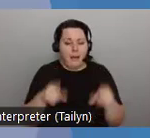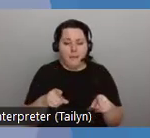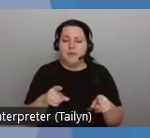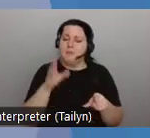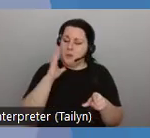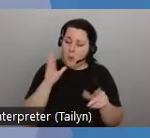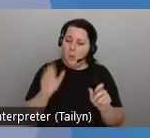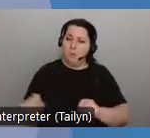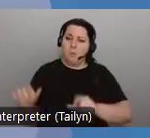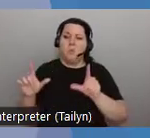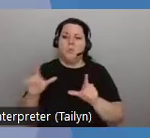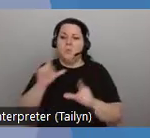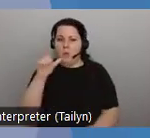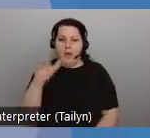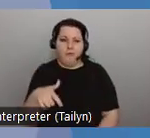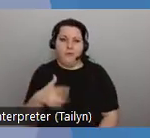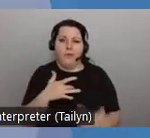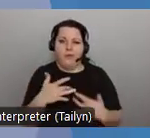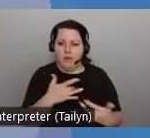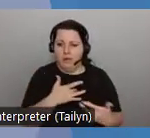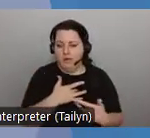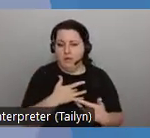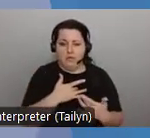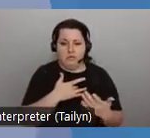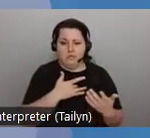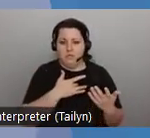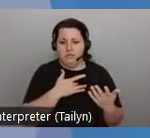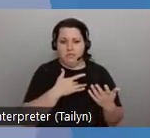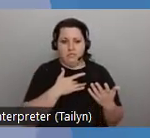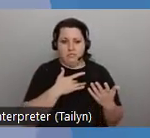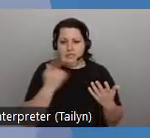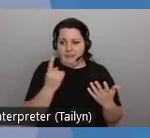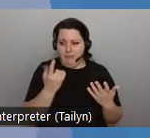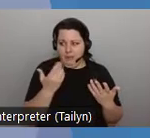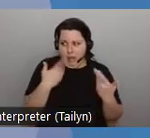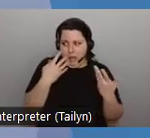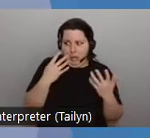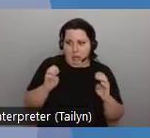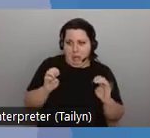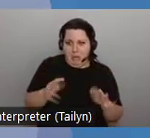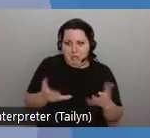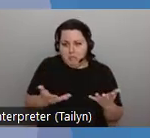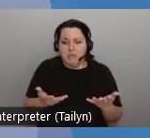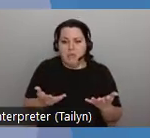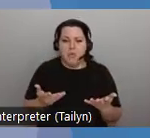Much clearer, tells people what's going to happen when they click that link, and they don't have to worry